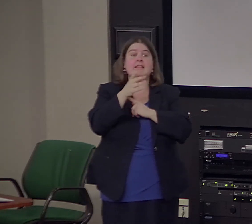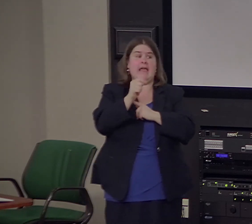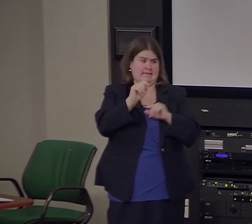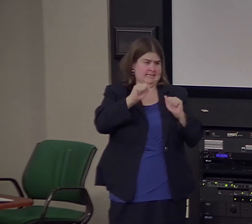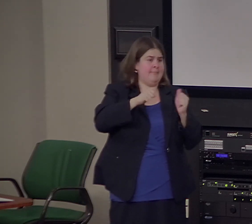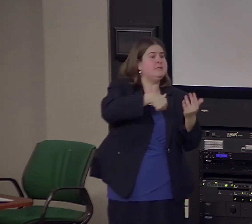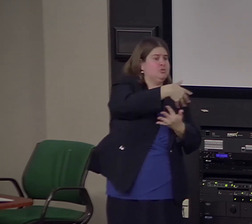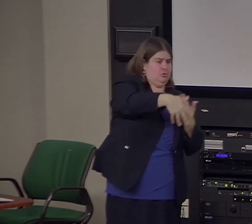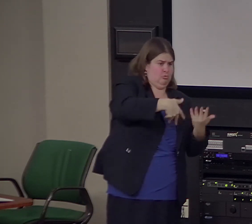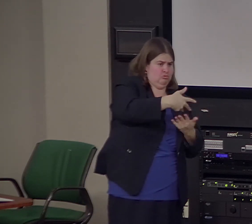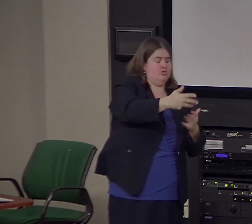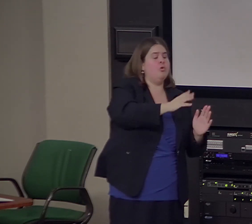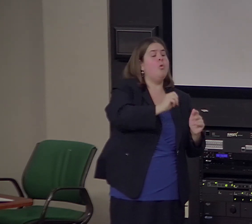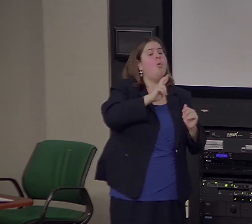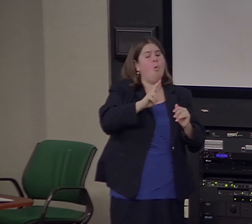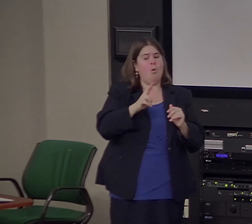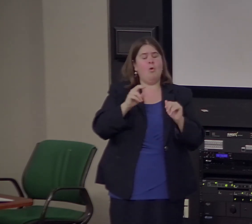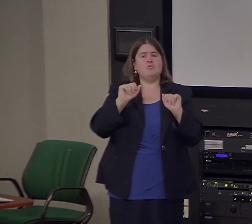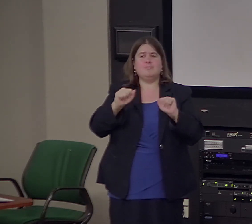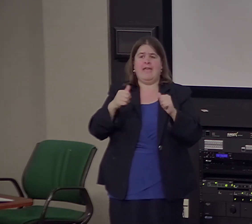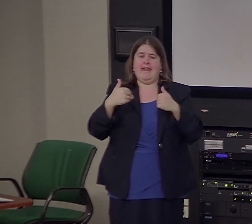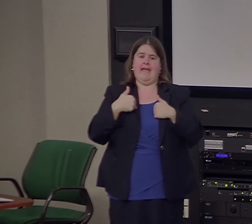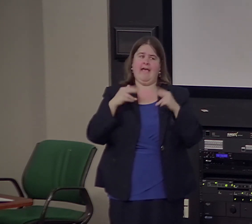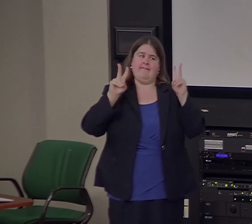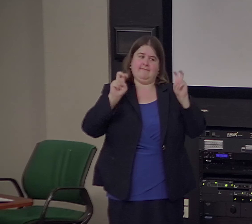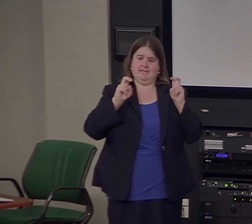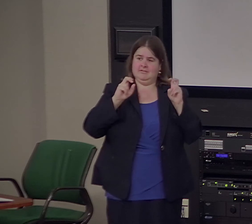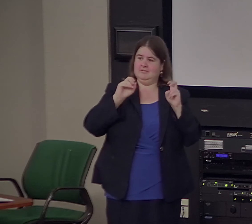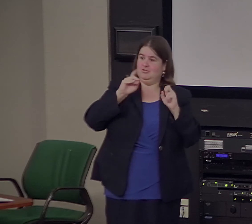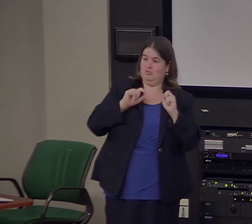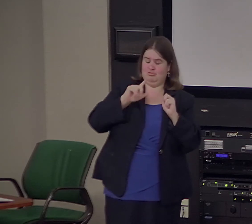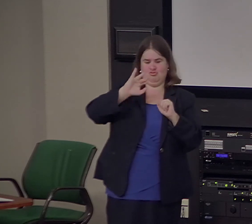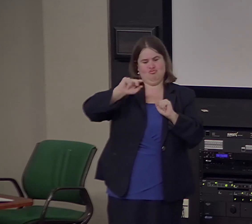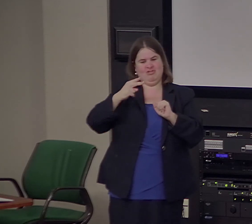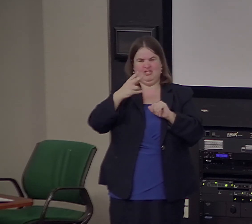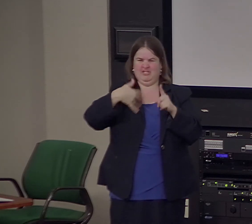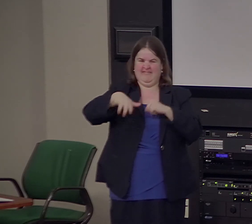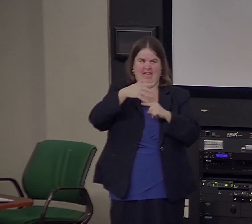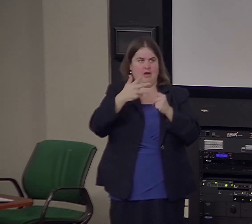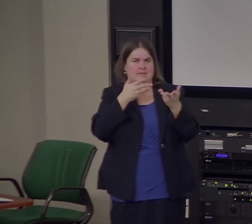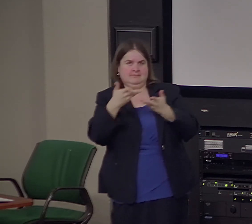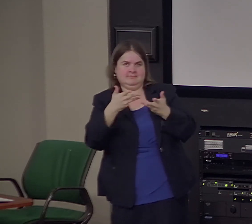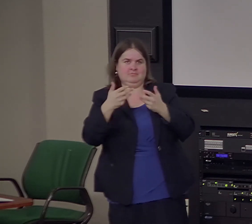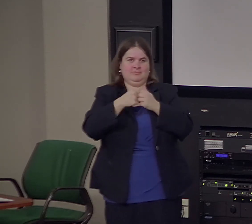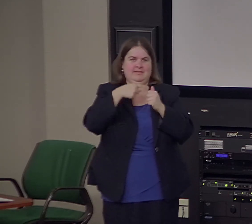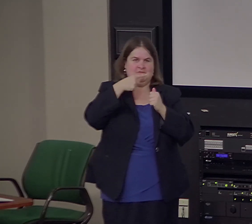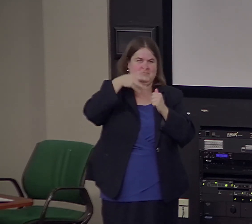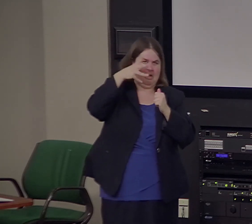Or you can have social rich, rich environments. But you don't get language